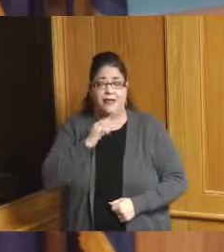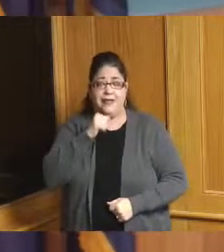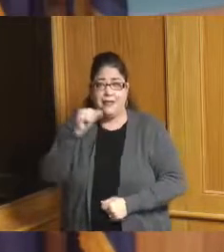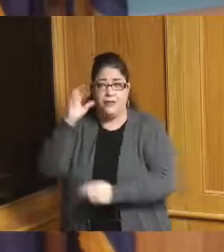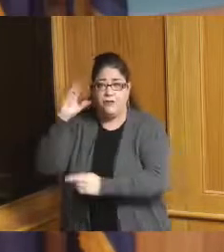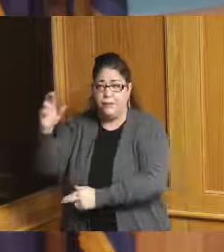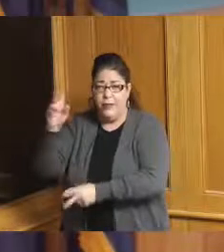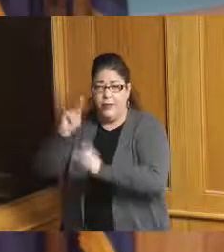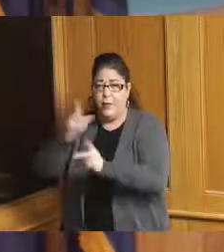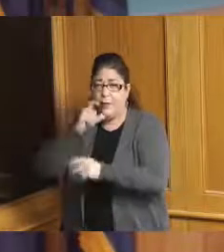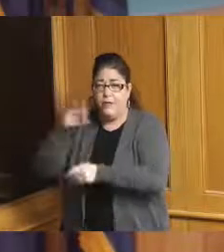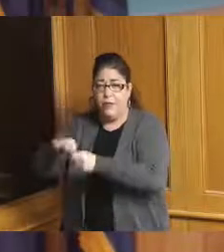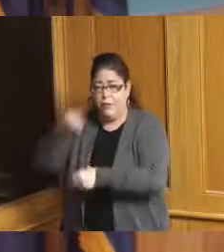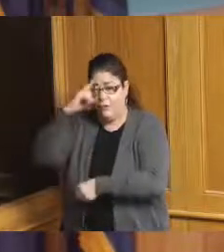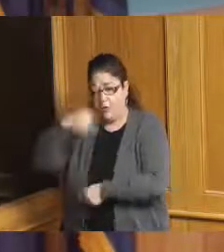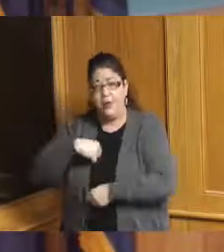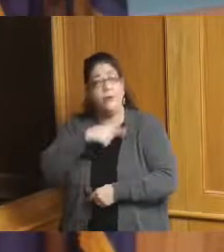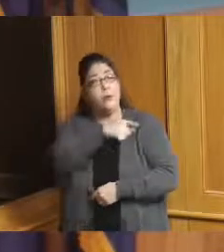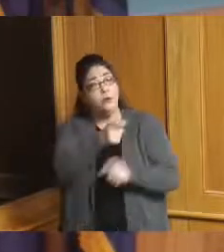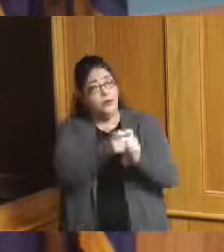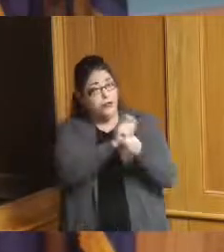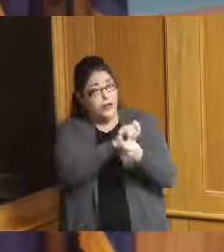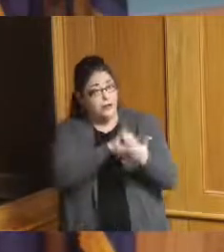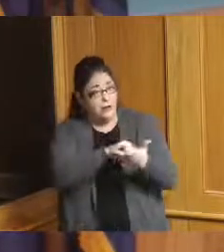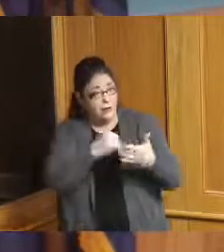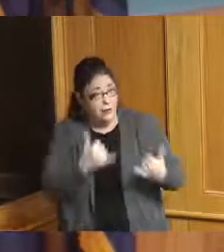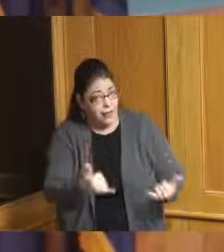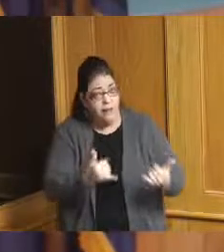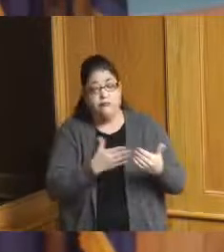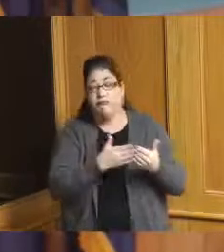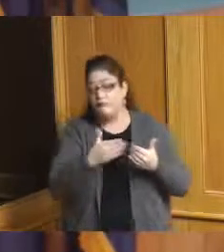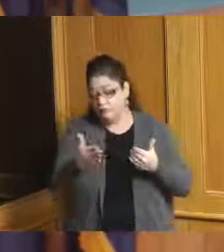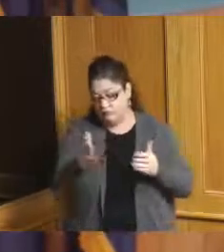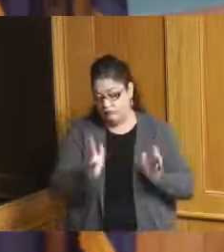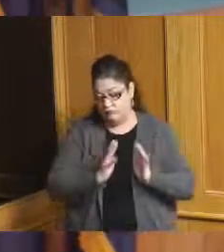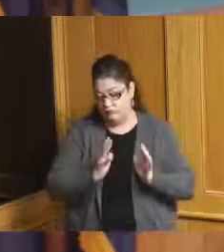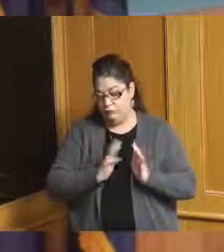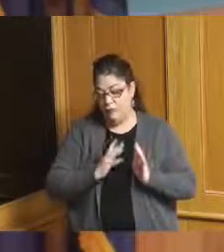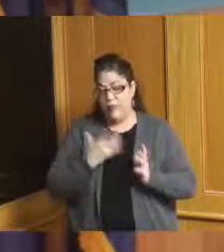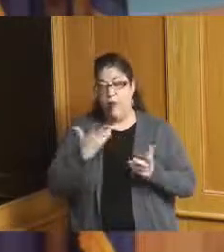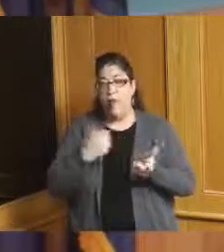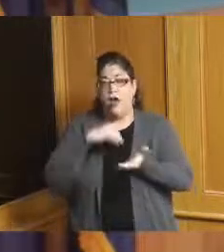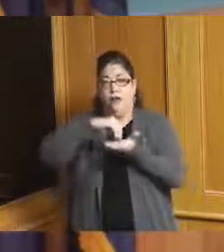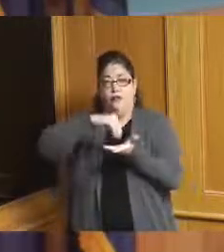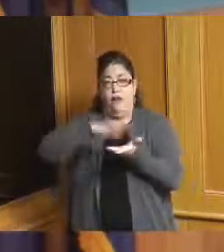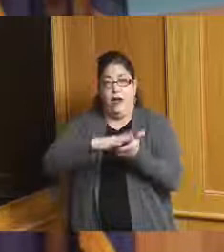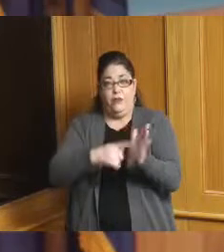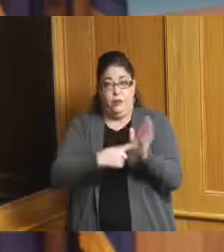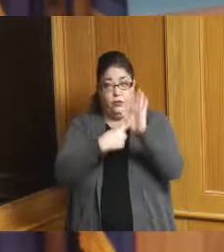but that has been changed now and moving forward but I do want the record to reflect that all three